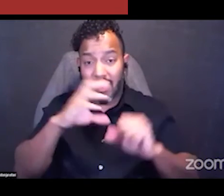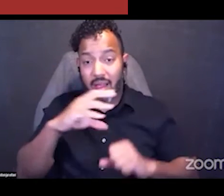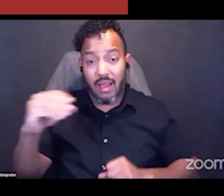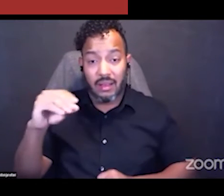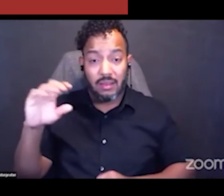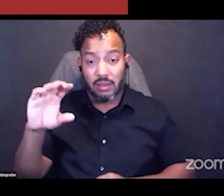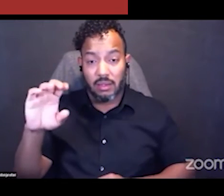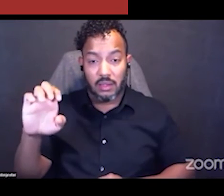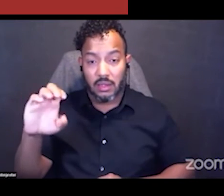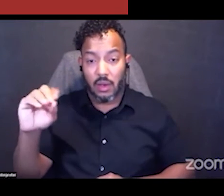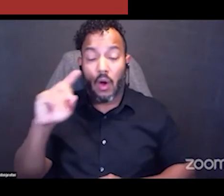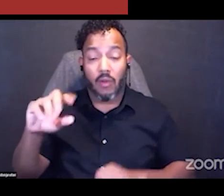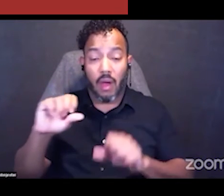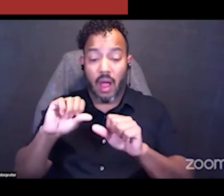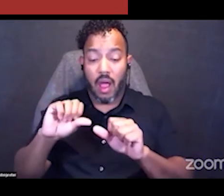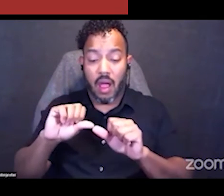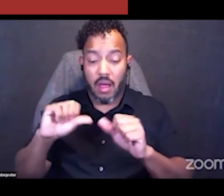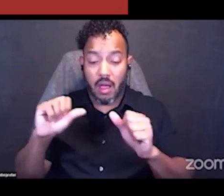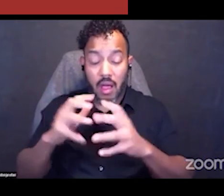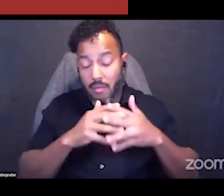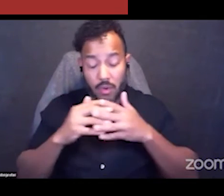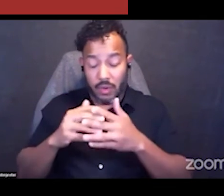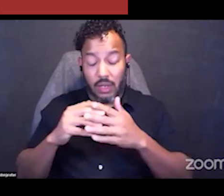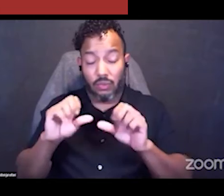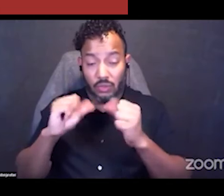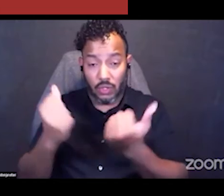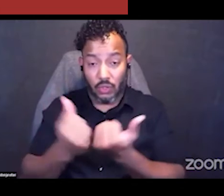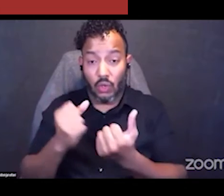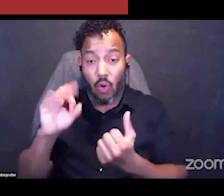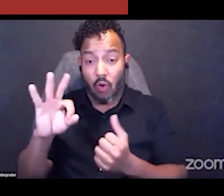American Association of People with Disabilities.